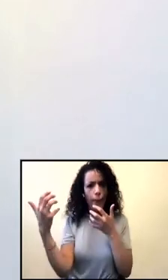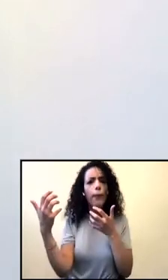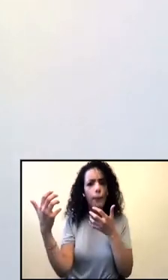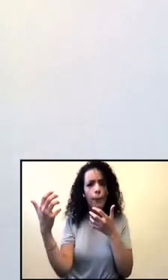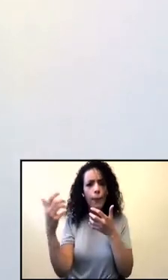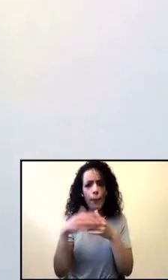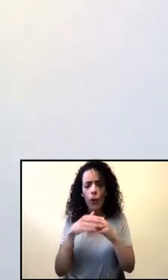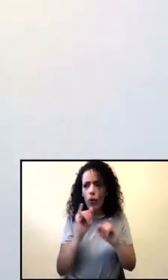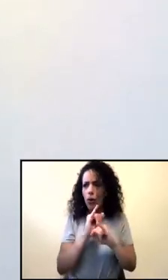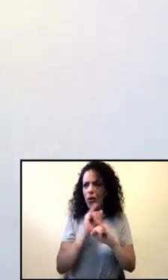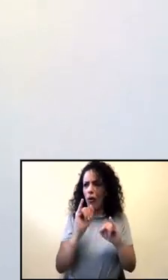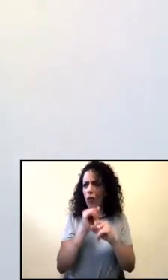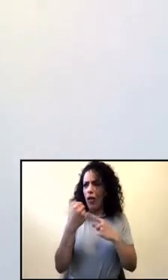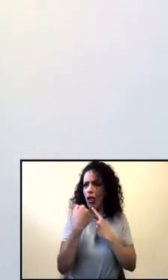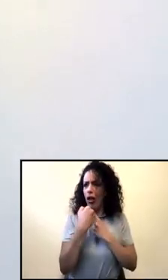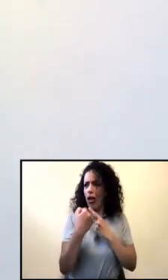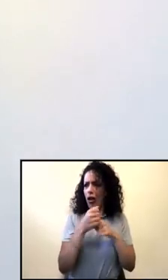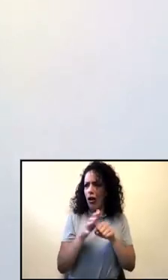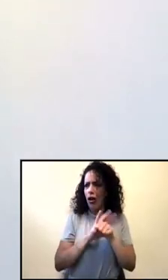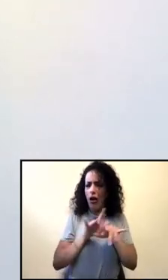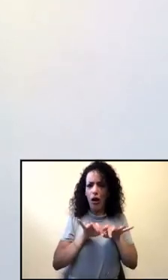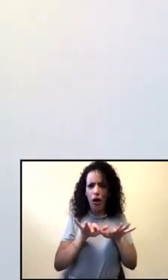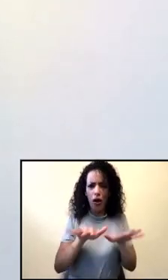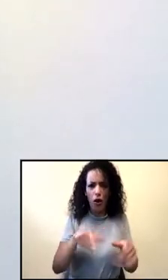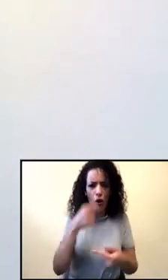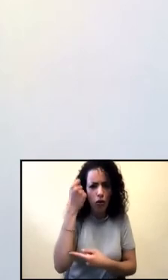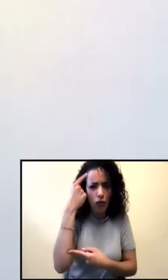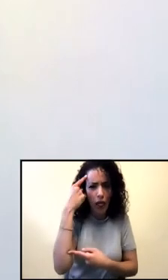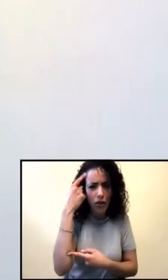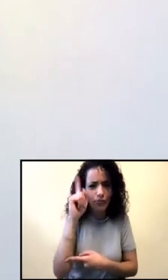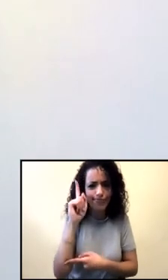of the reality of how the pandemic was being experienced for the most marginalized communities,